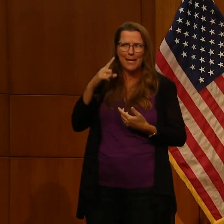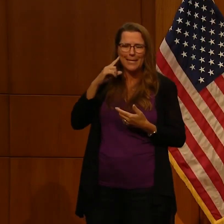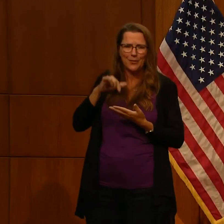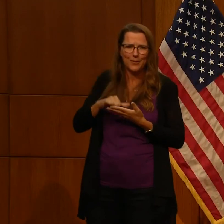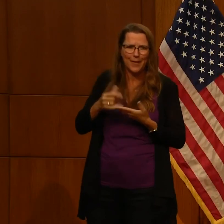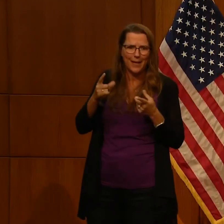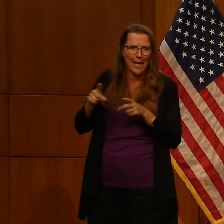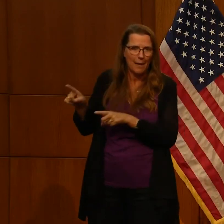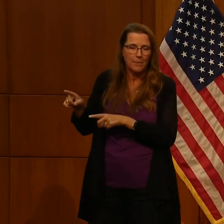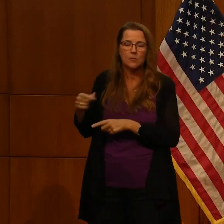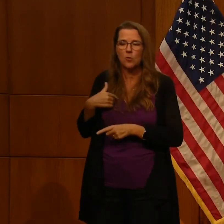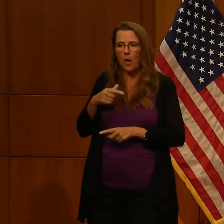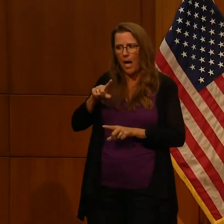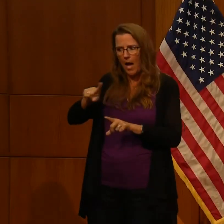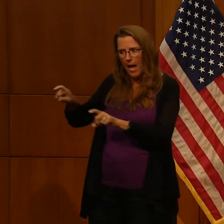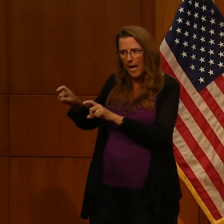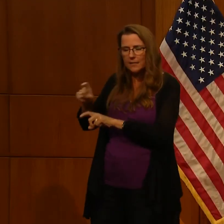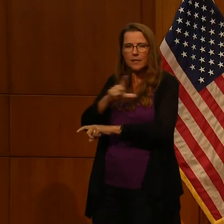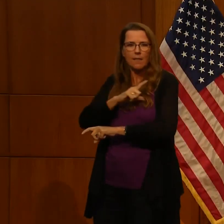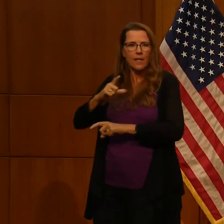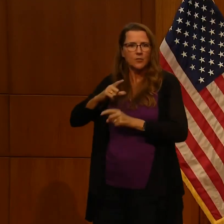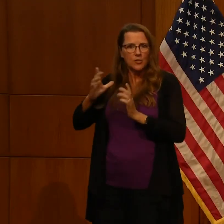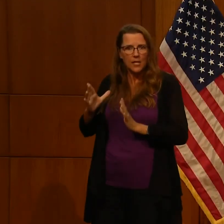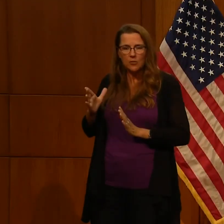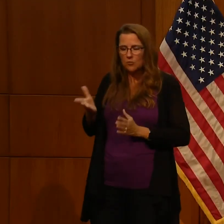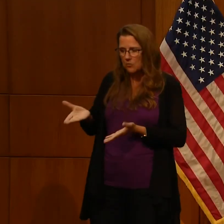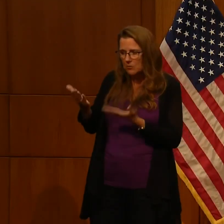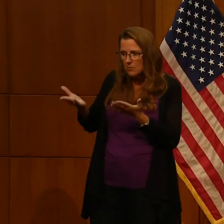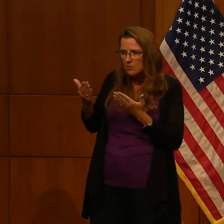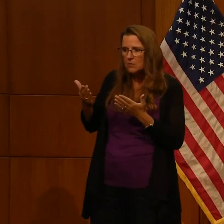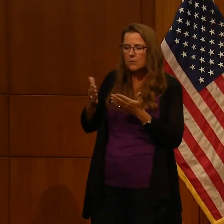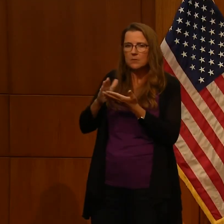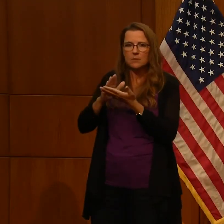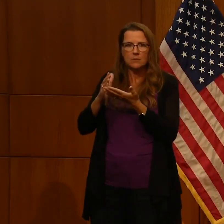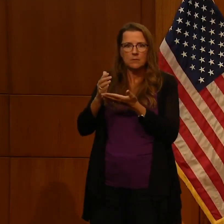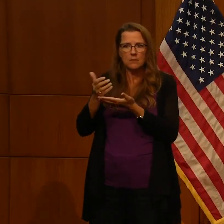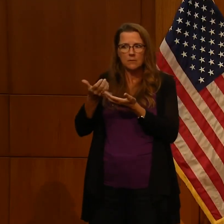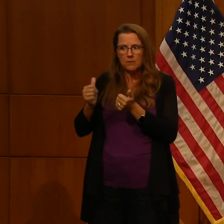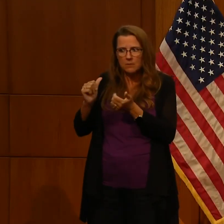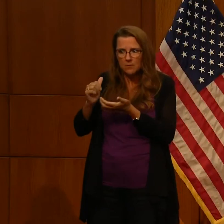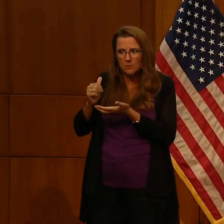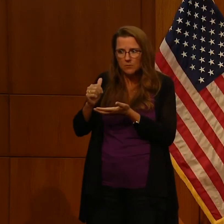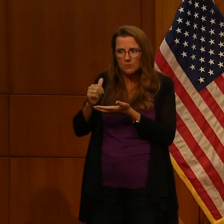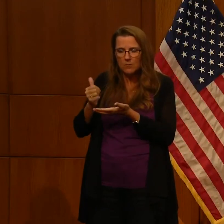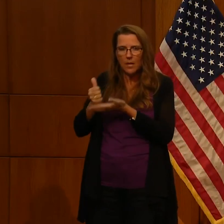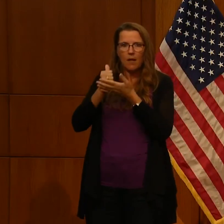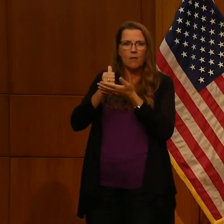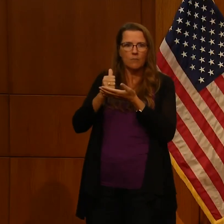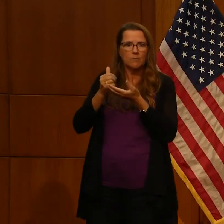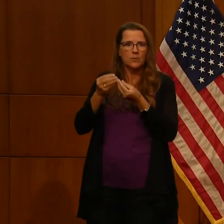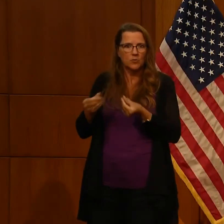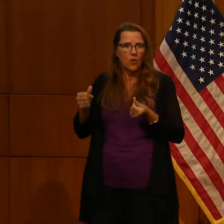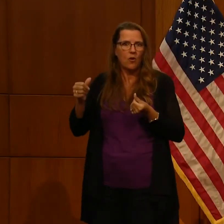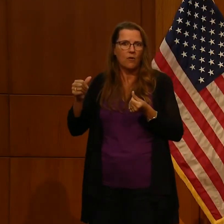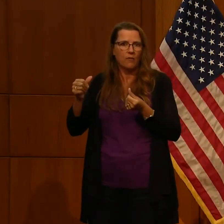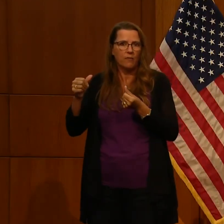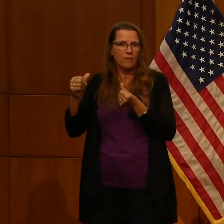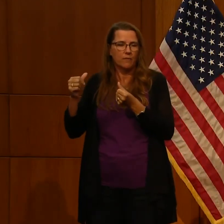THAT. BUT, YOU KNOW, I'M NOT HEARING ENOUGH OF THAT. SO I ASKED OUR LEGISLATORS TO STEP